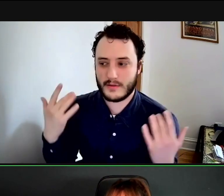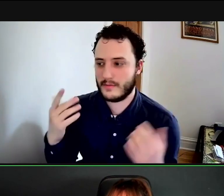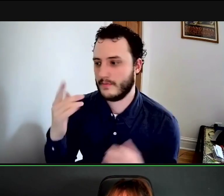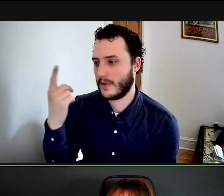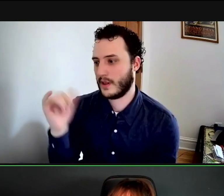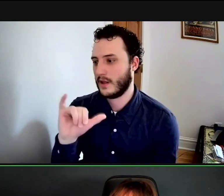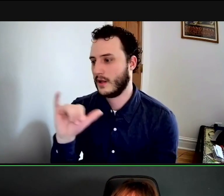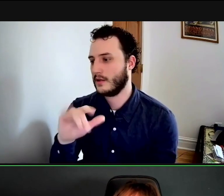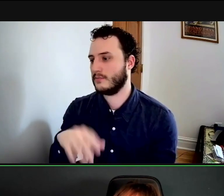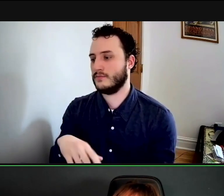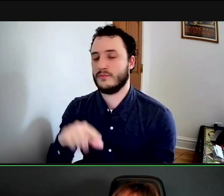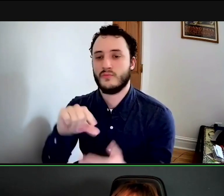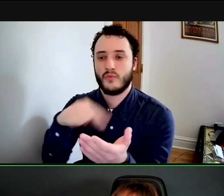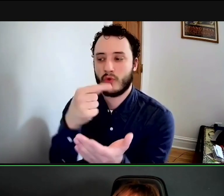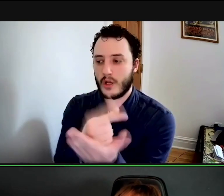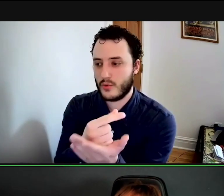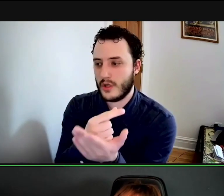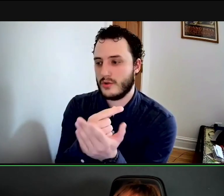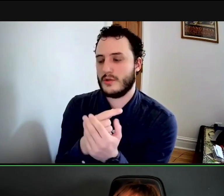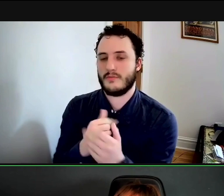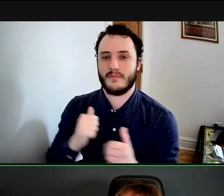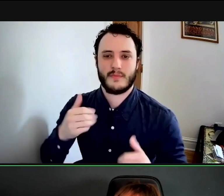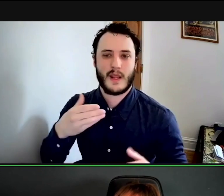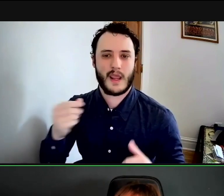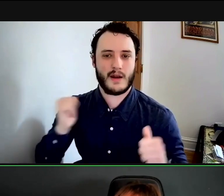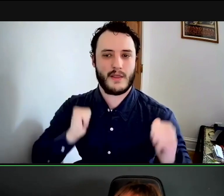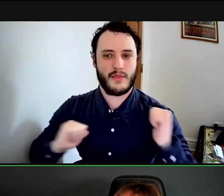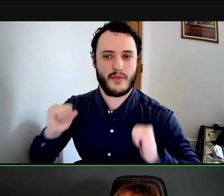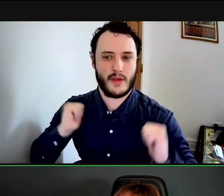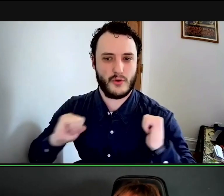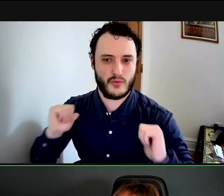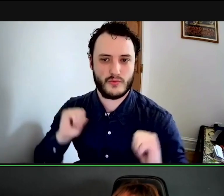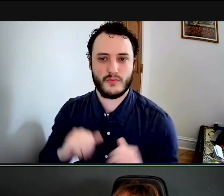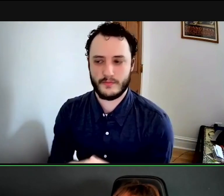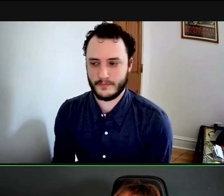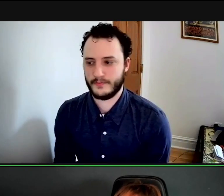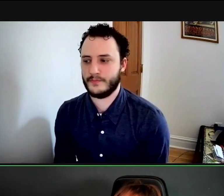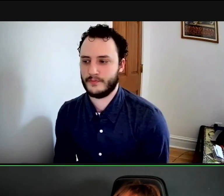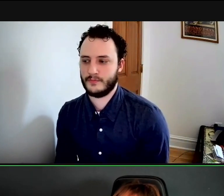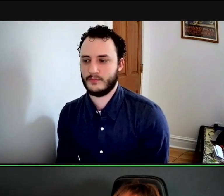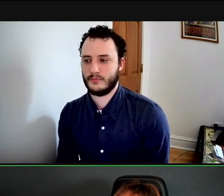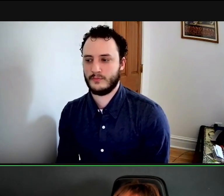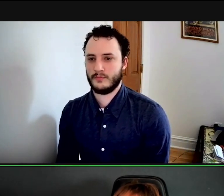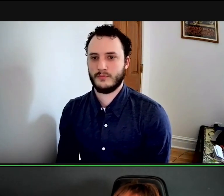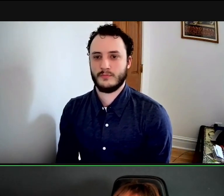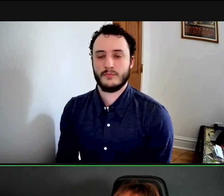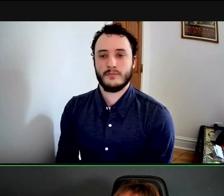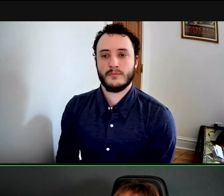decisions for events such as graduation ceremonies or theater productions.